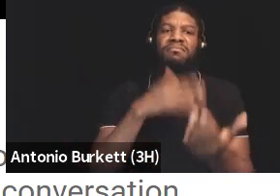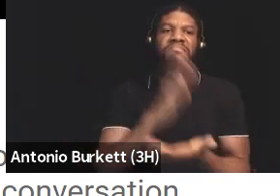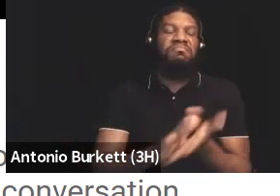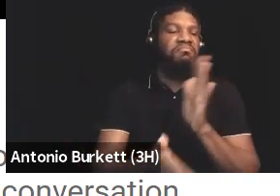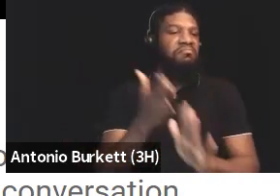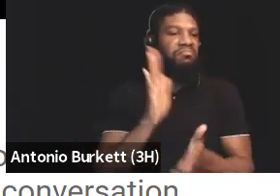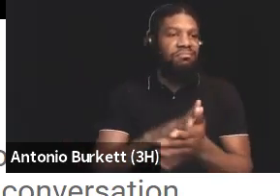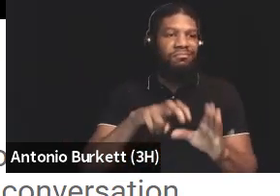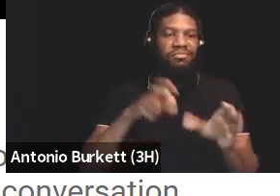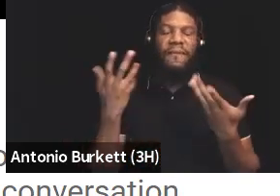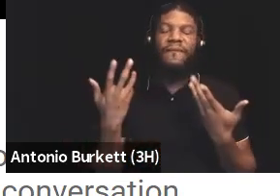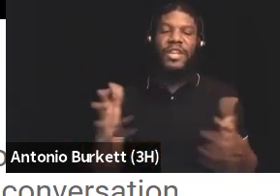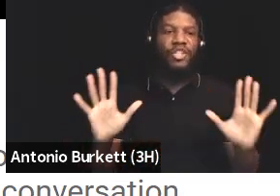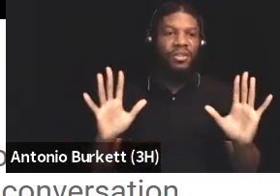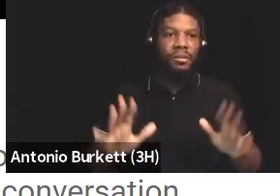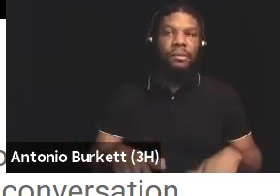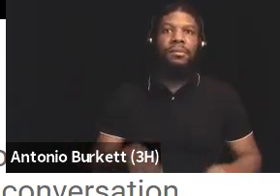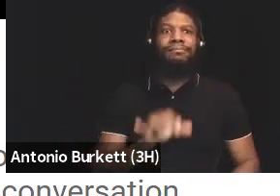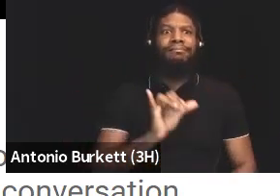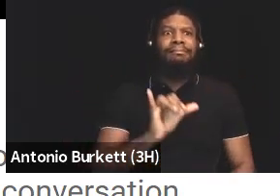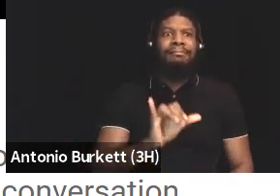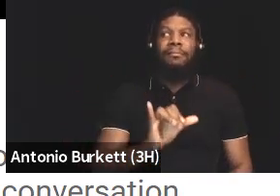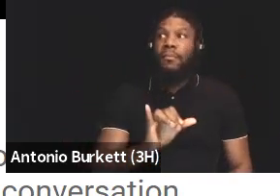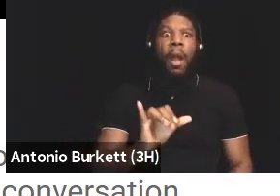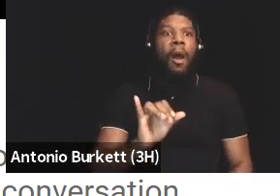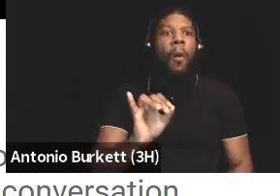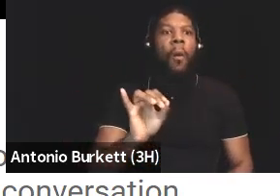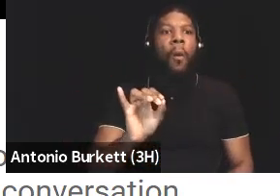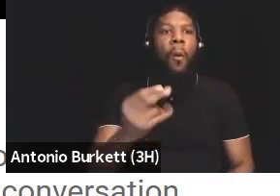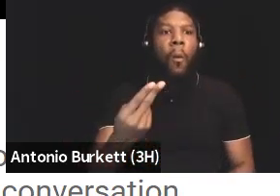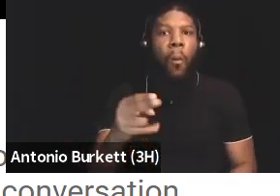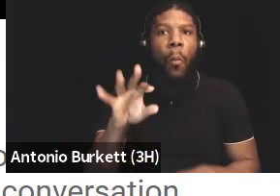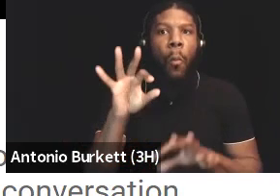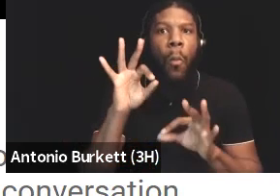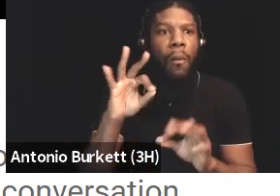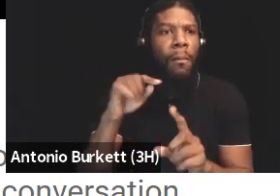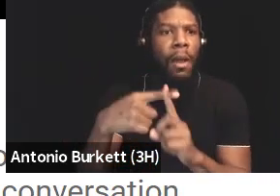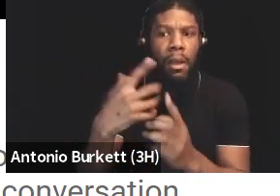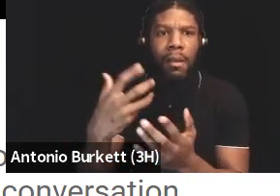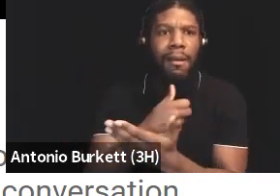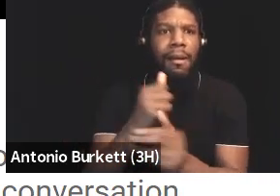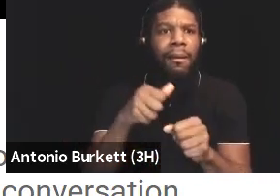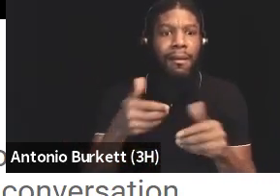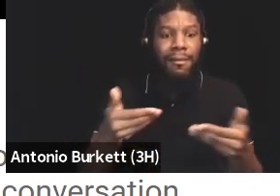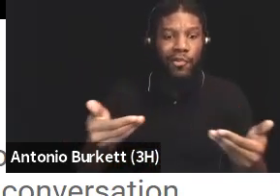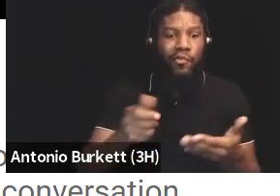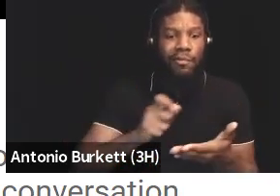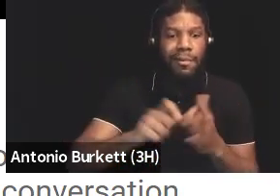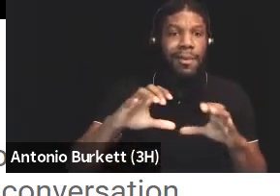And so you know-- knowing that, and I'm sitting there going: "Oh my gosh, that's perfect," because how awesome would it be to have this introductory writing class that you could build and then kind